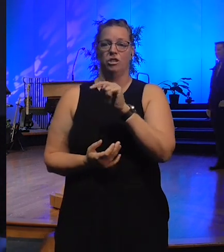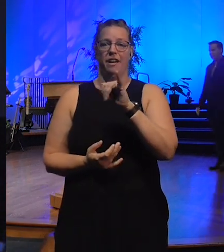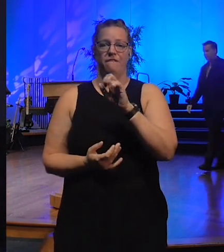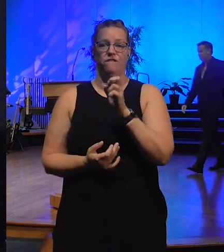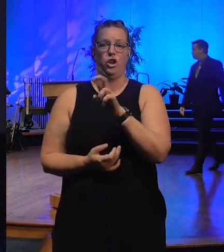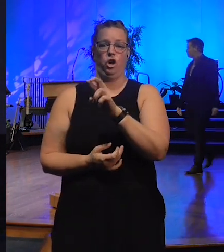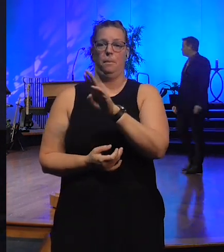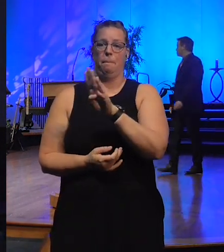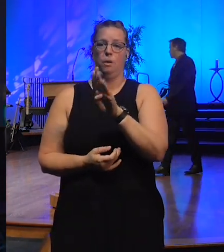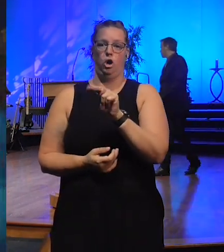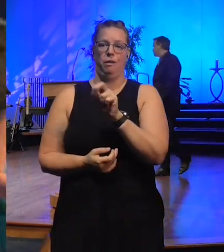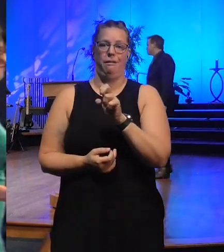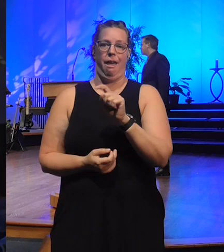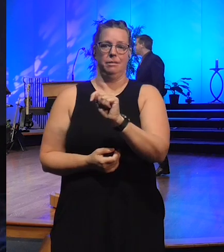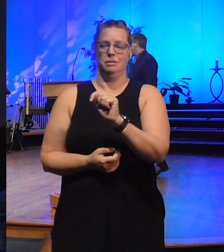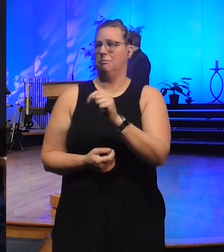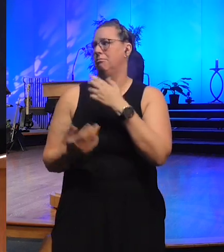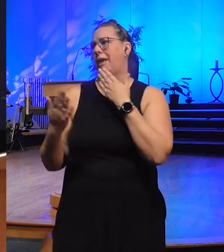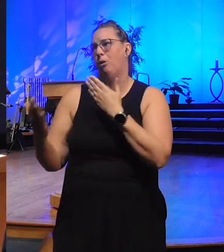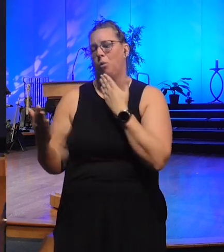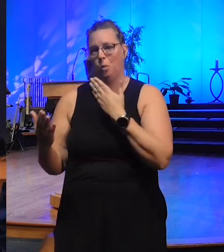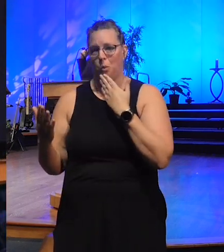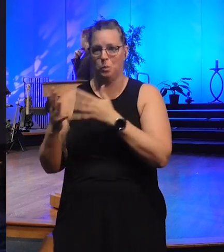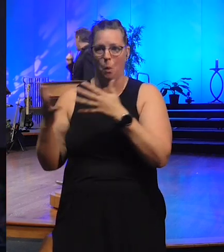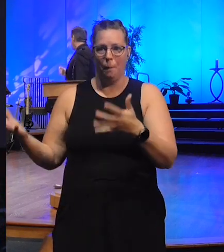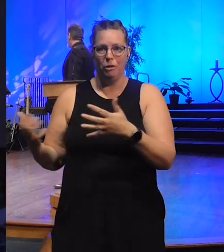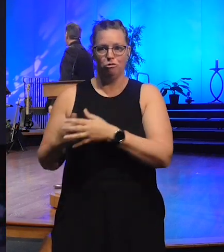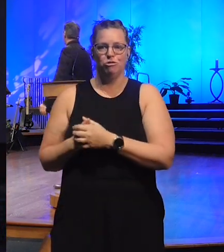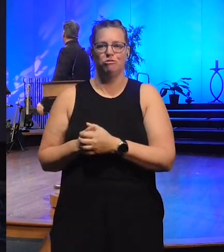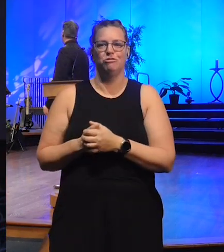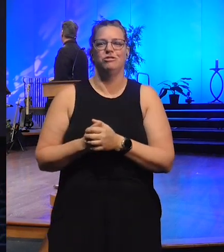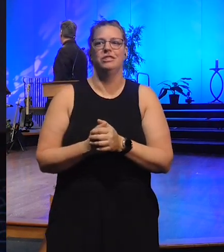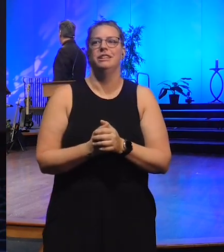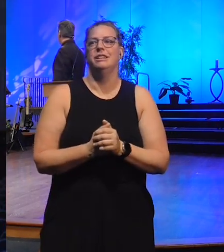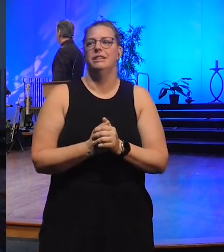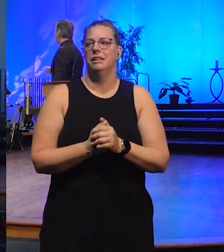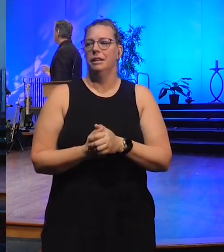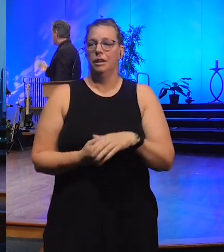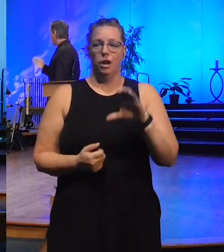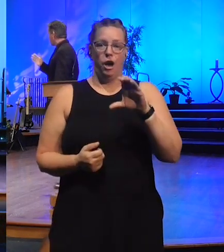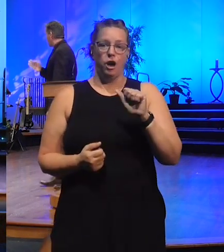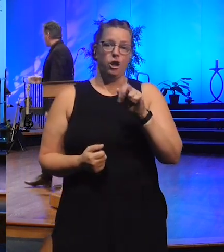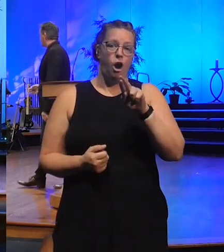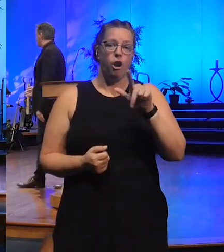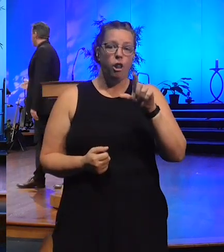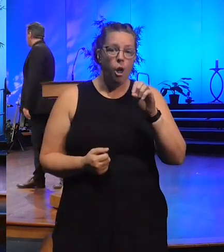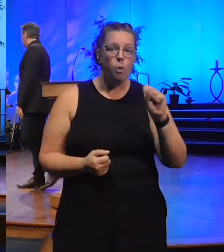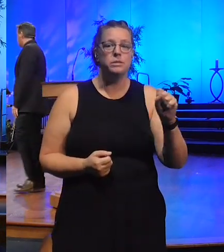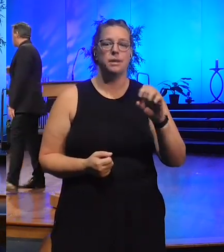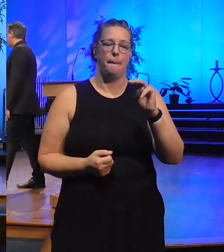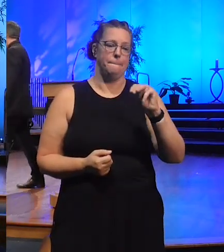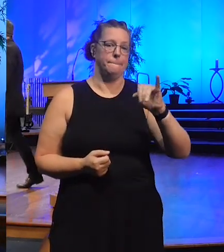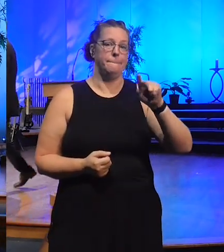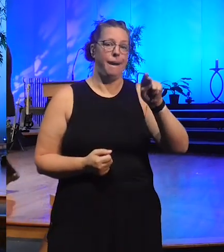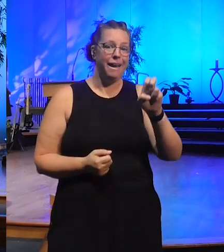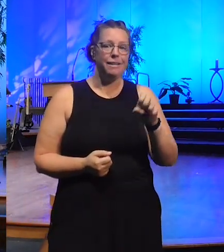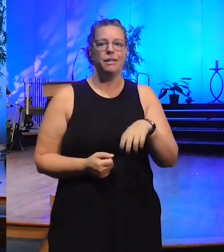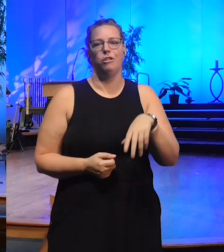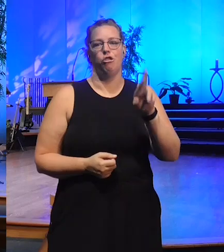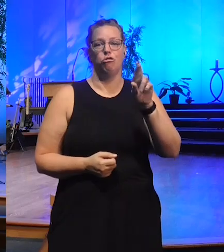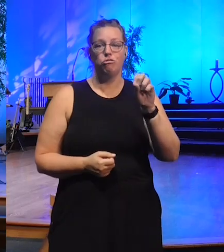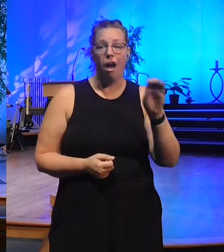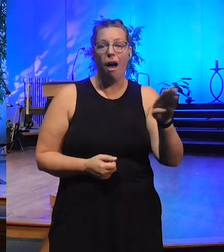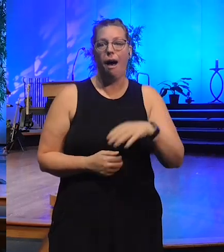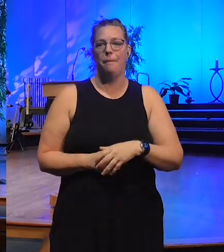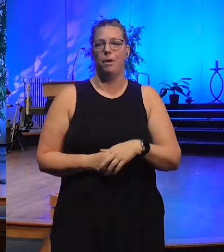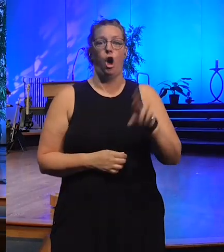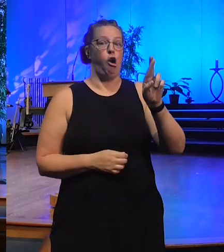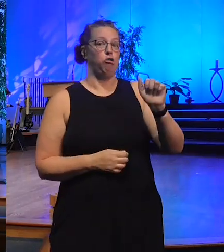much Carlos Mike Rob thank you thank you beuy Randy I'm so sorry